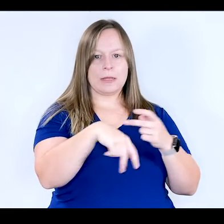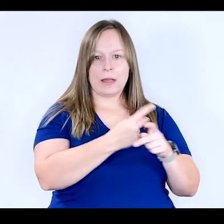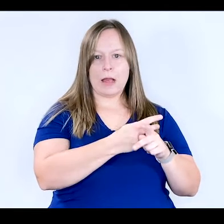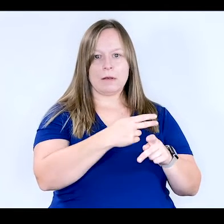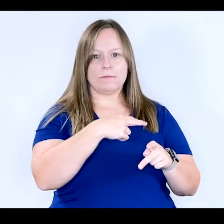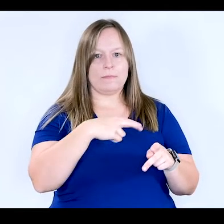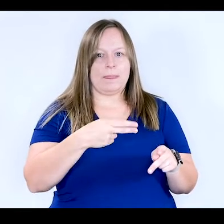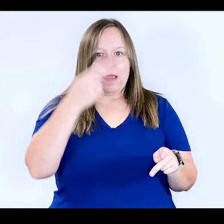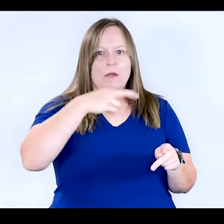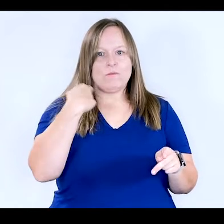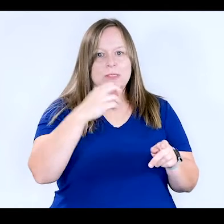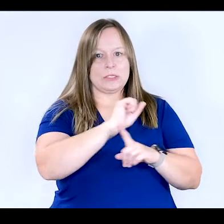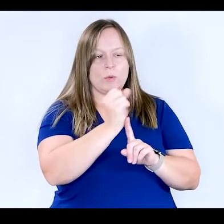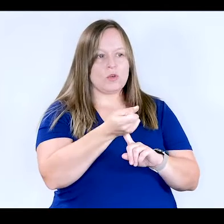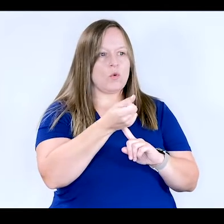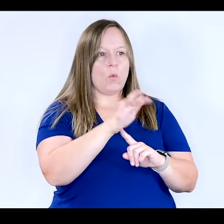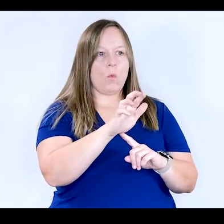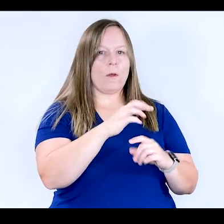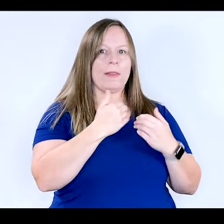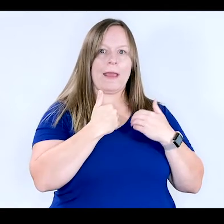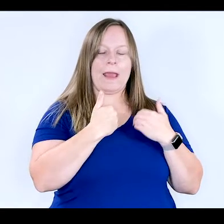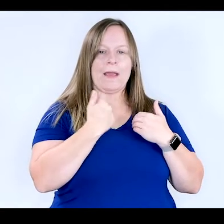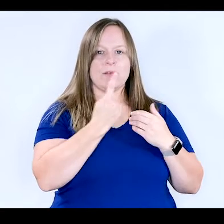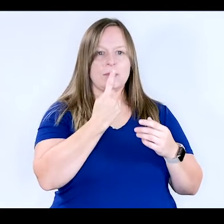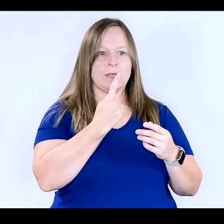be vulnerable, or whether it's because they have something that impacts on the